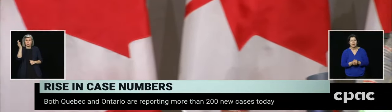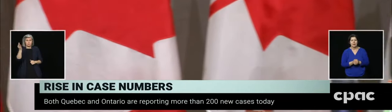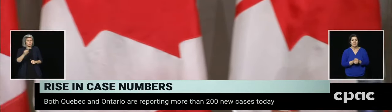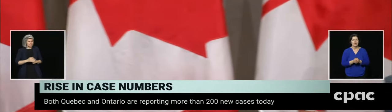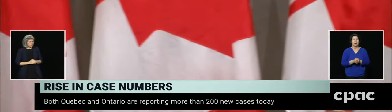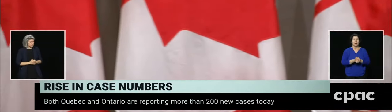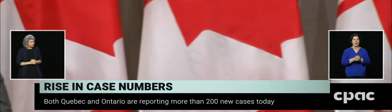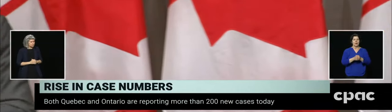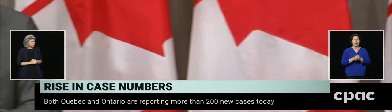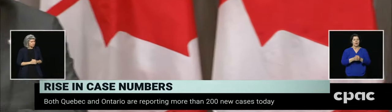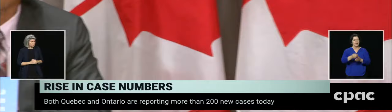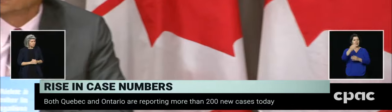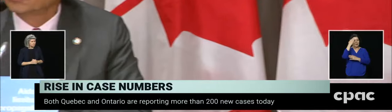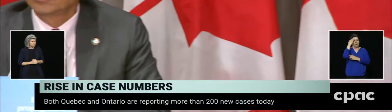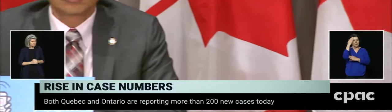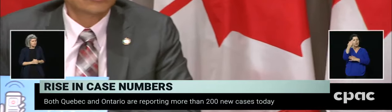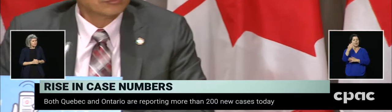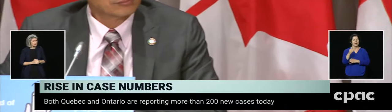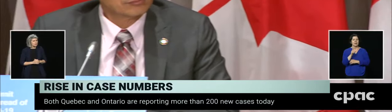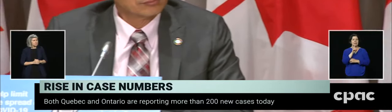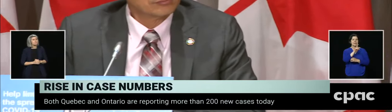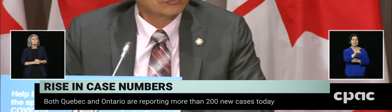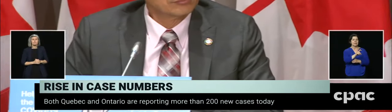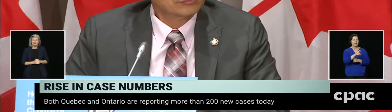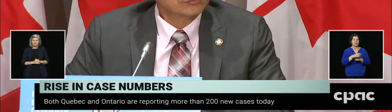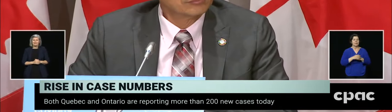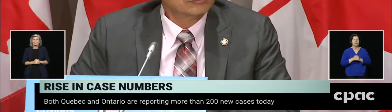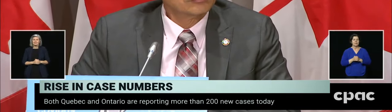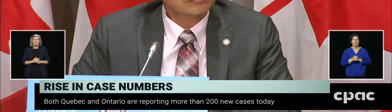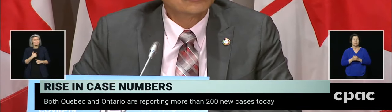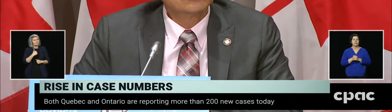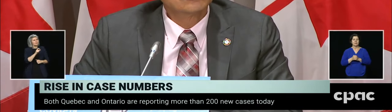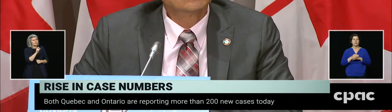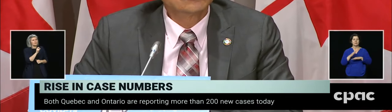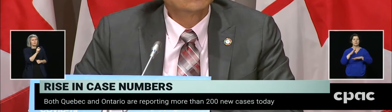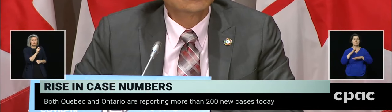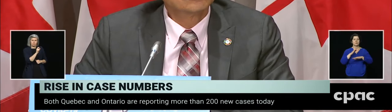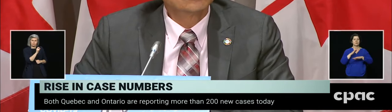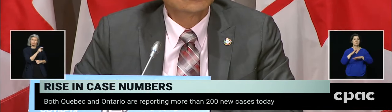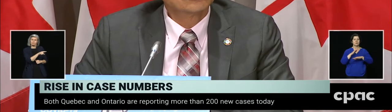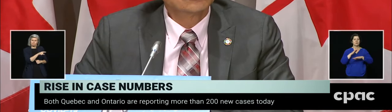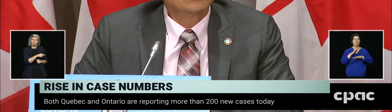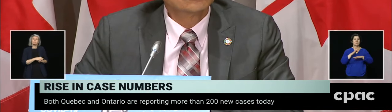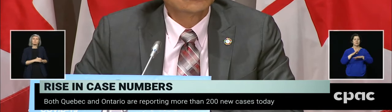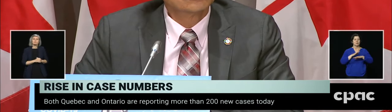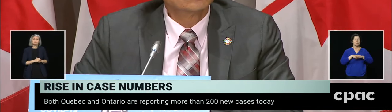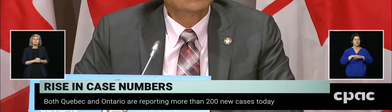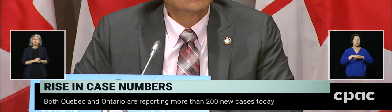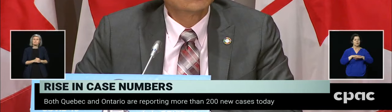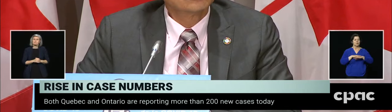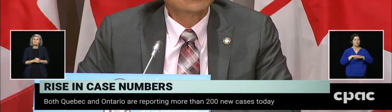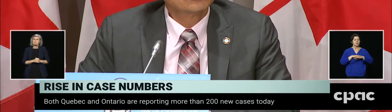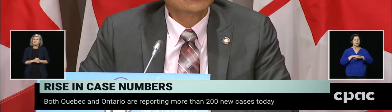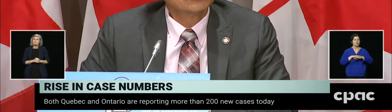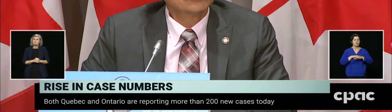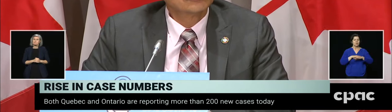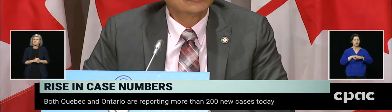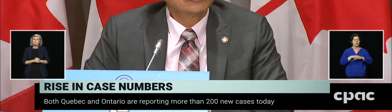[Voice of Interpreter]: JEROME BERGERON FROM RADIO CANADA.